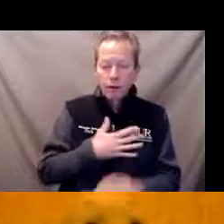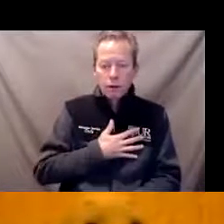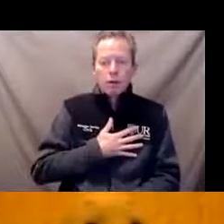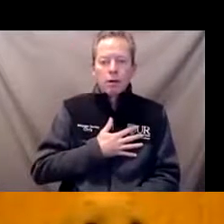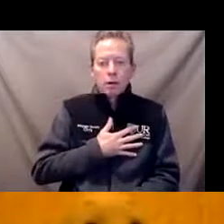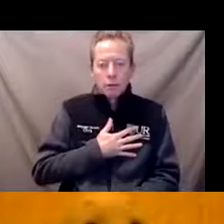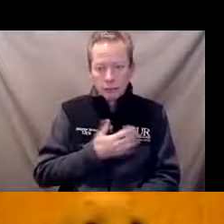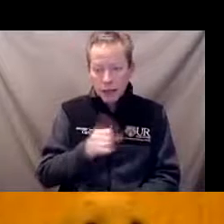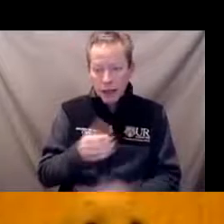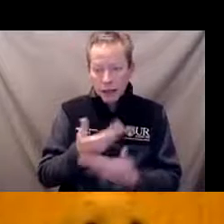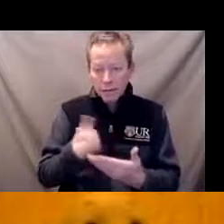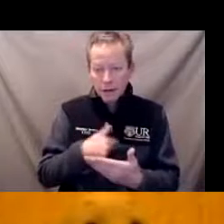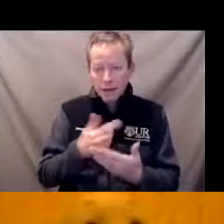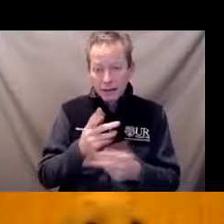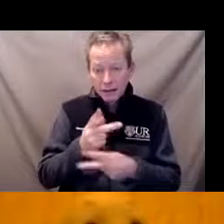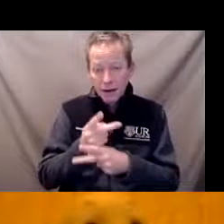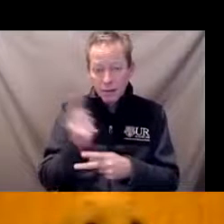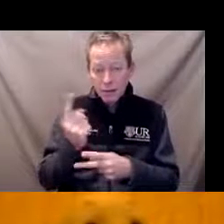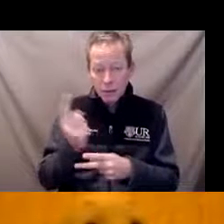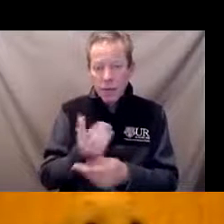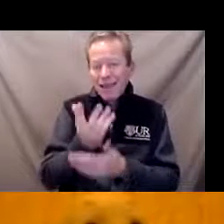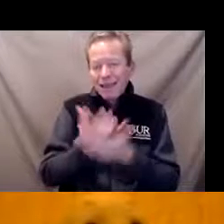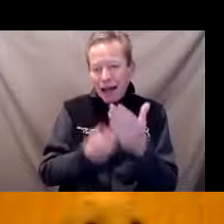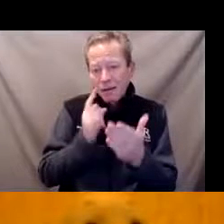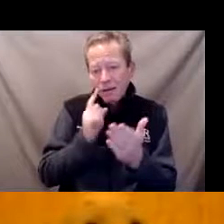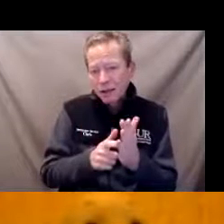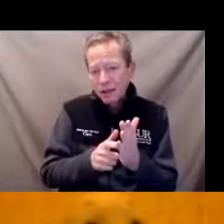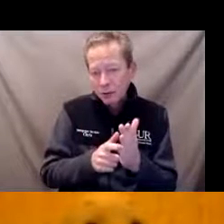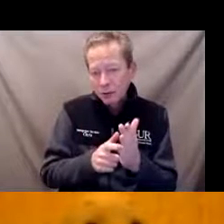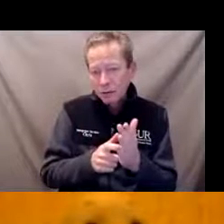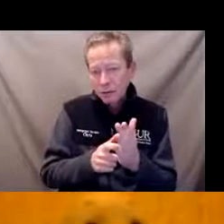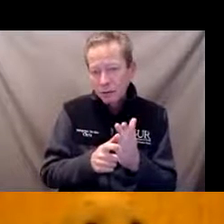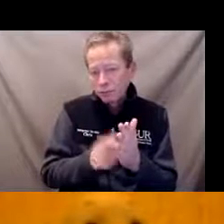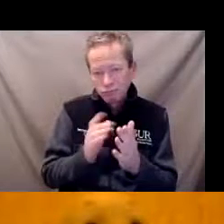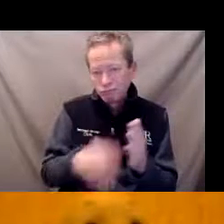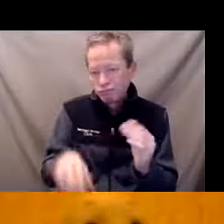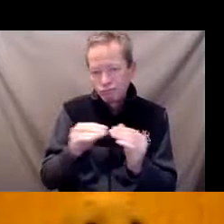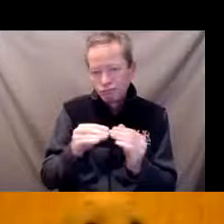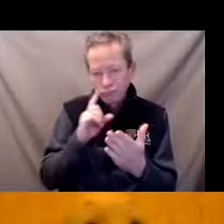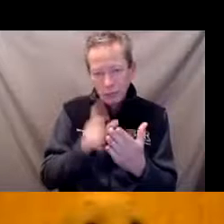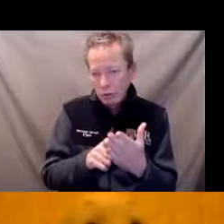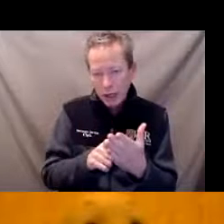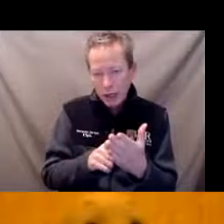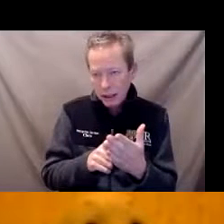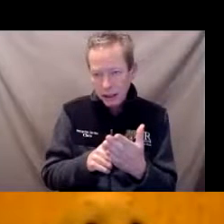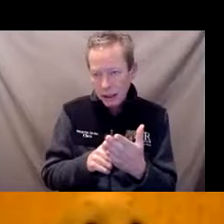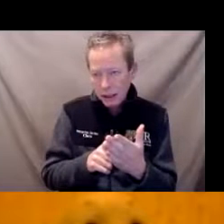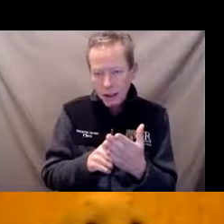that have cared for someone lack of recognition they no longer recognize their caregivers they